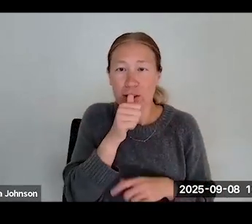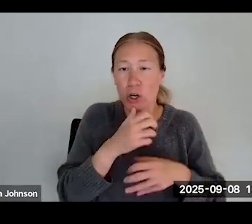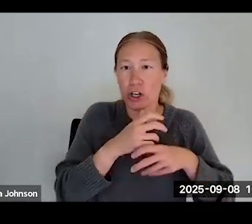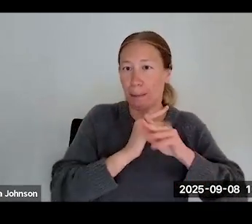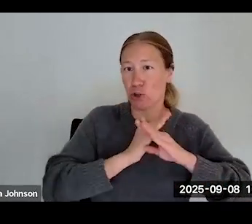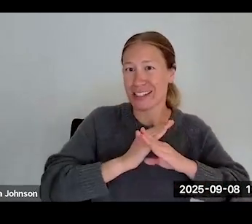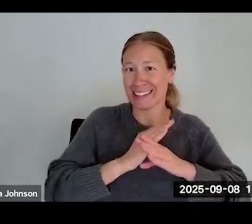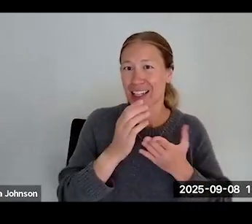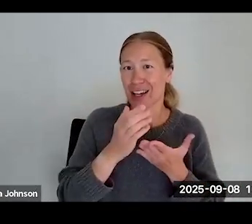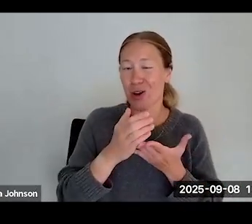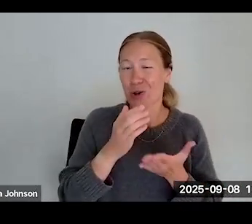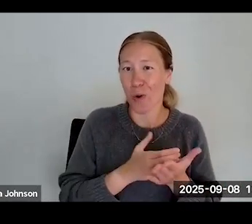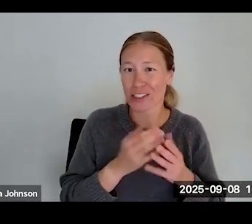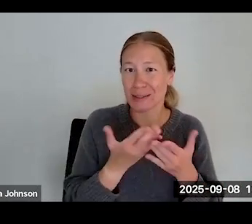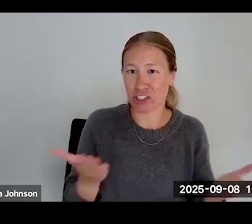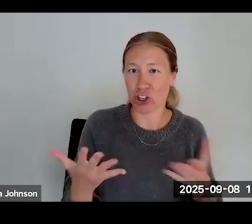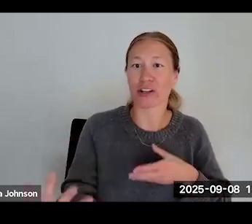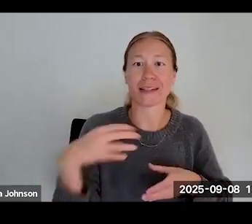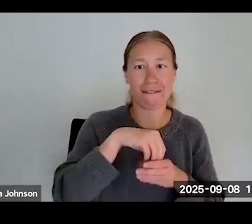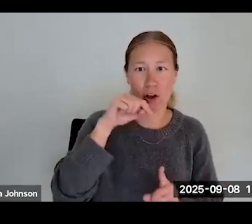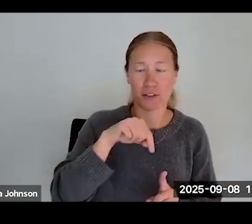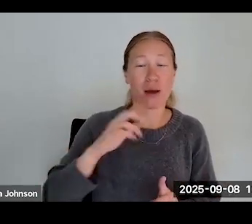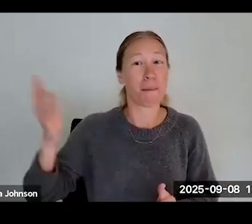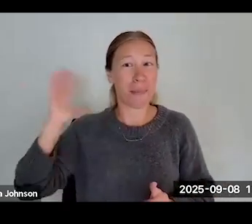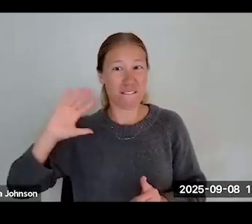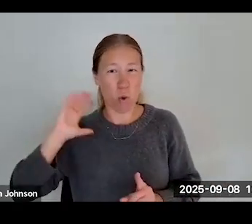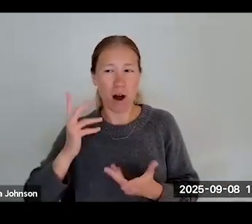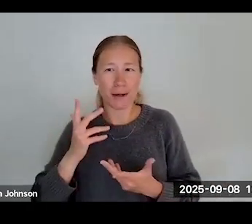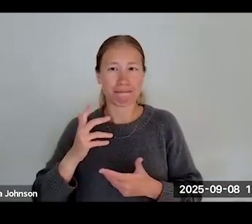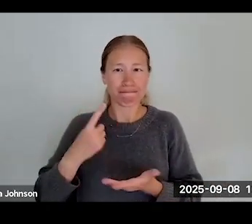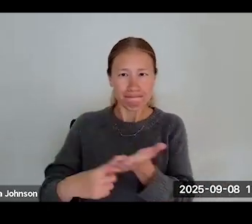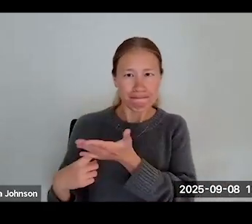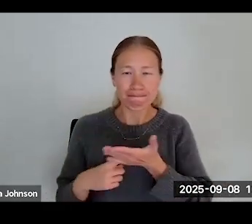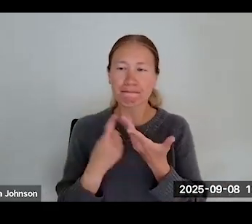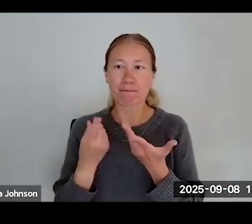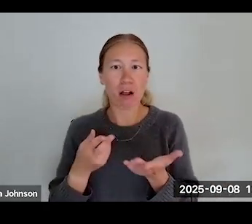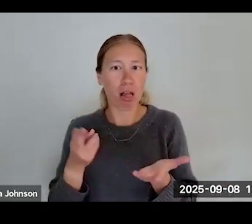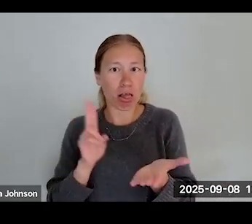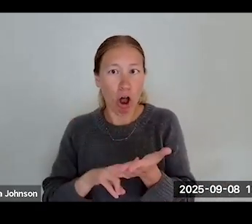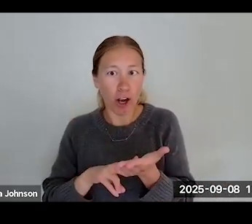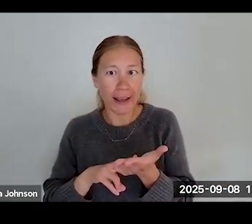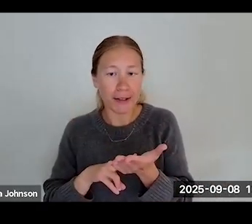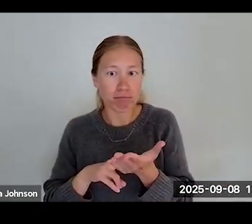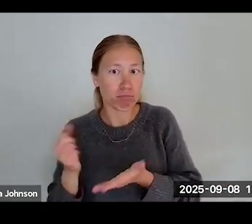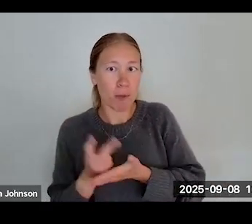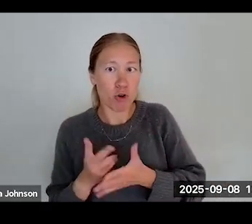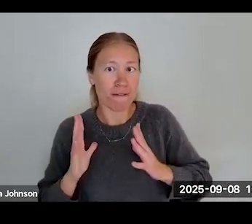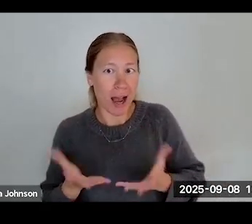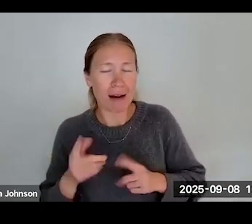are within scope. Previous stances on whether course materials behind a login were covered had varied by institution.